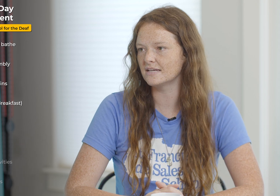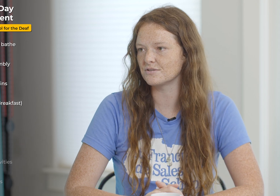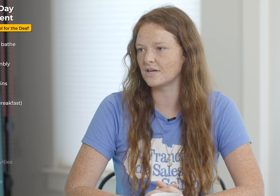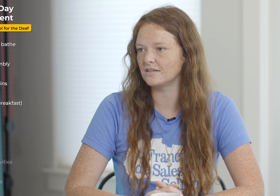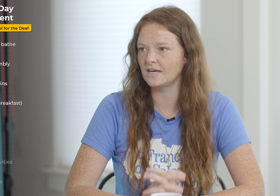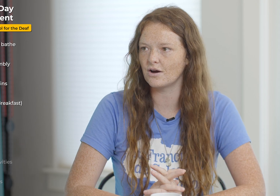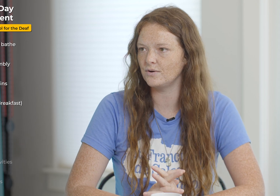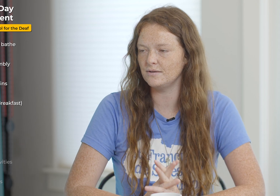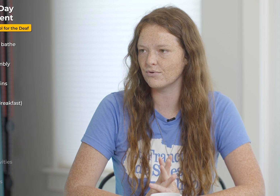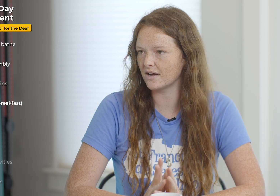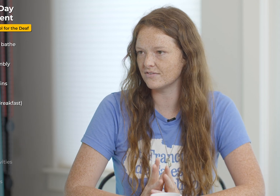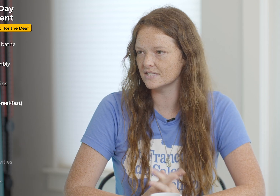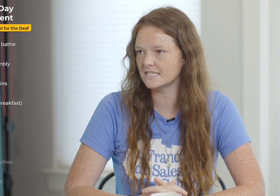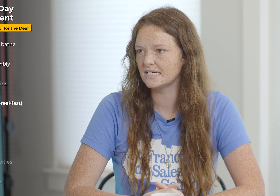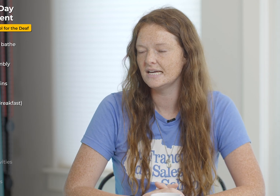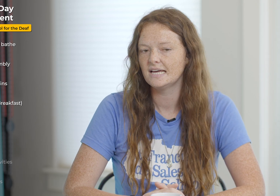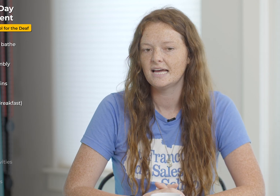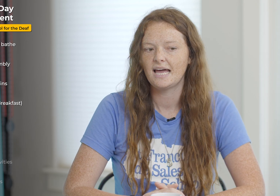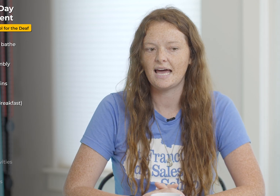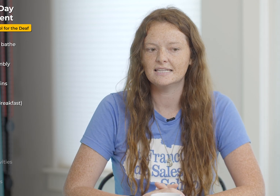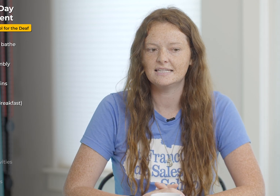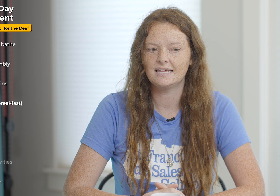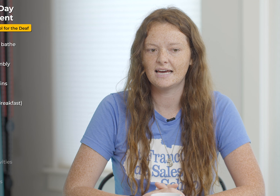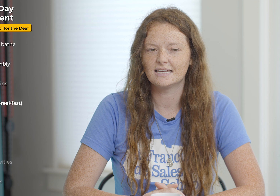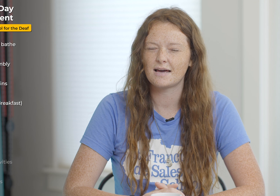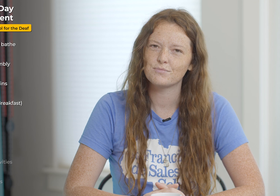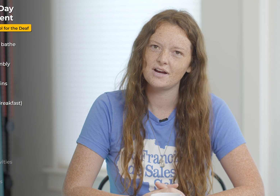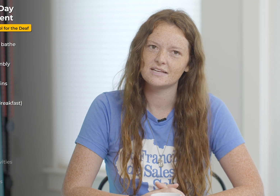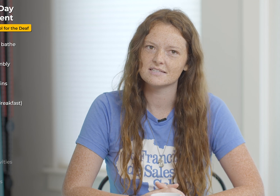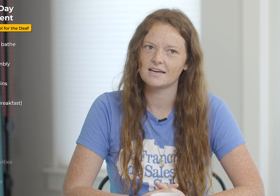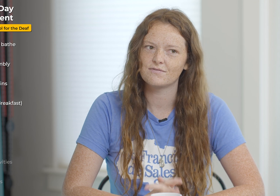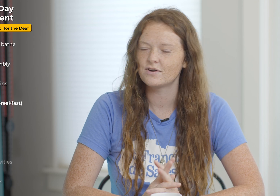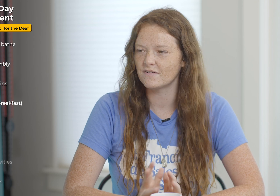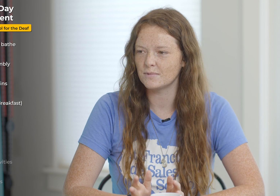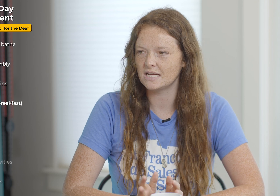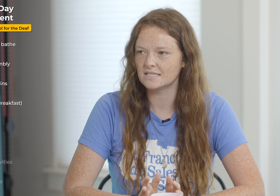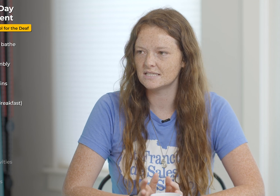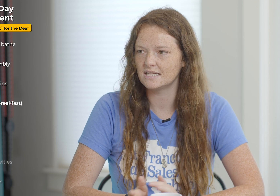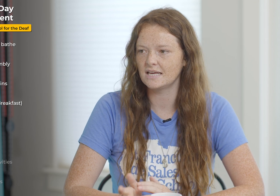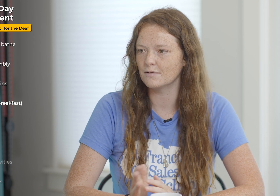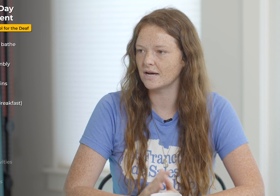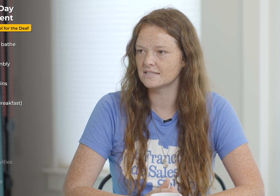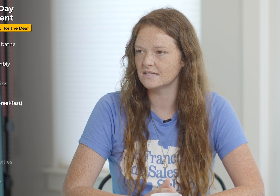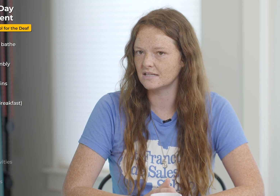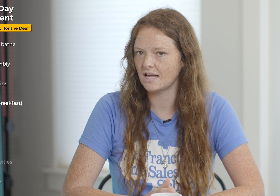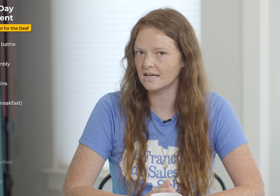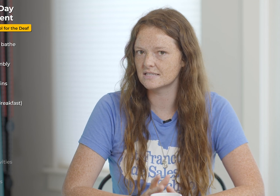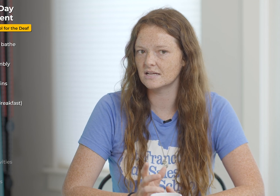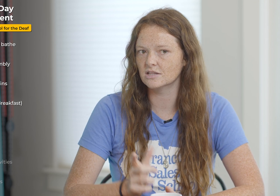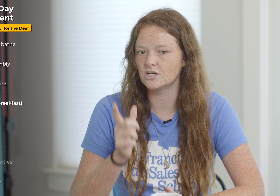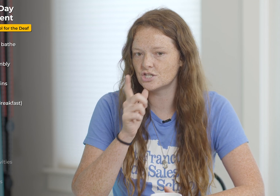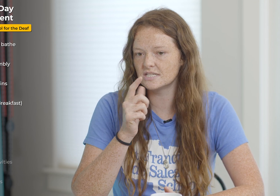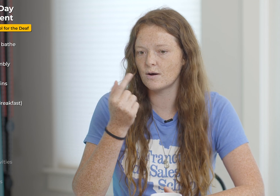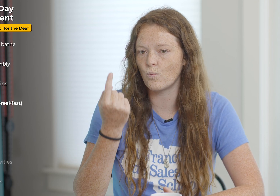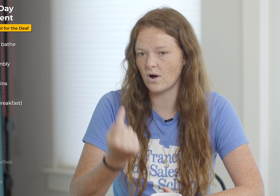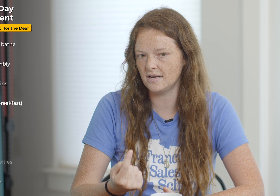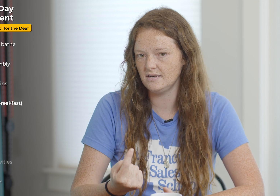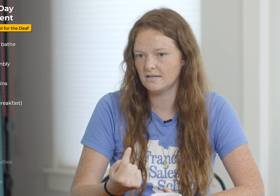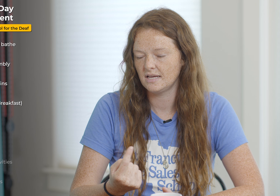So then they go eat breakfast and then that break is like 45 minutes and they get back to the class lunches at one